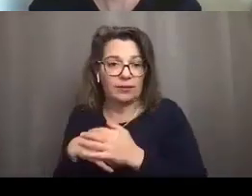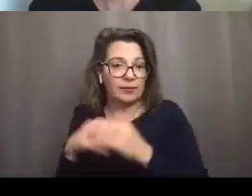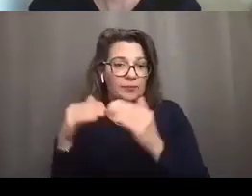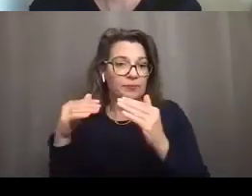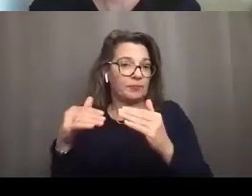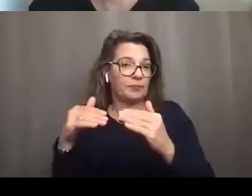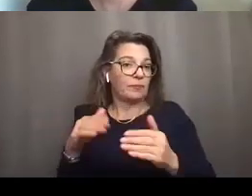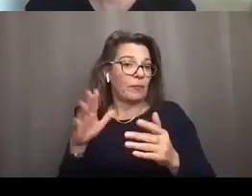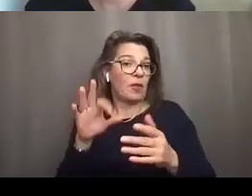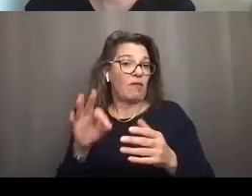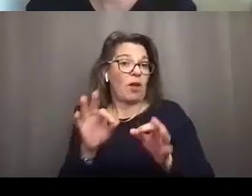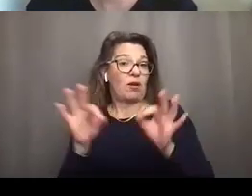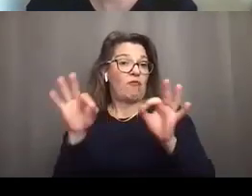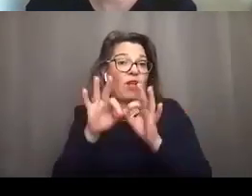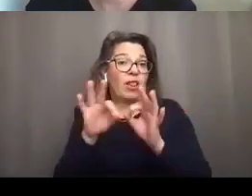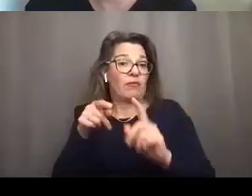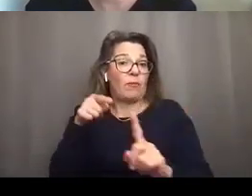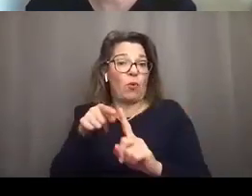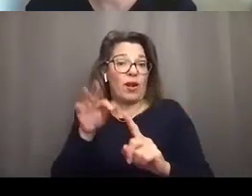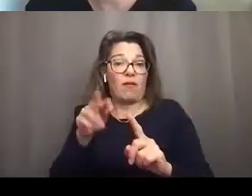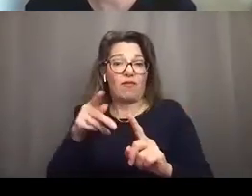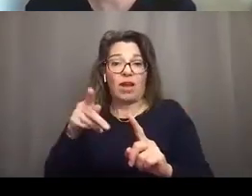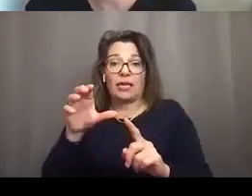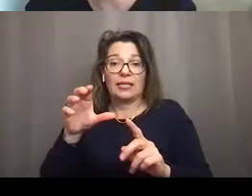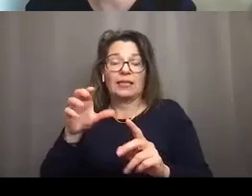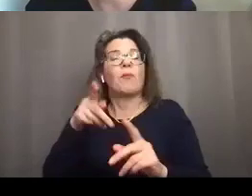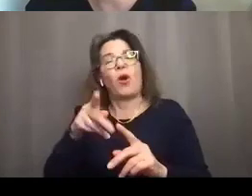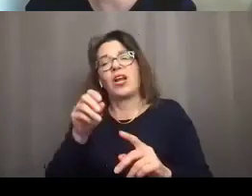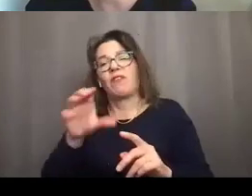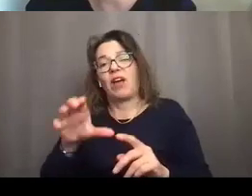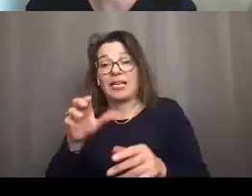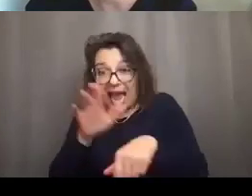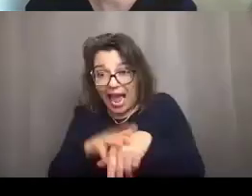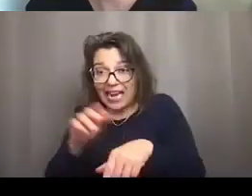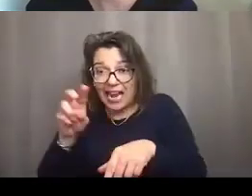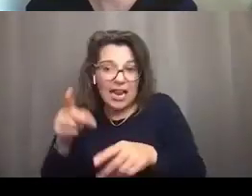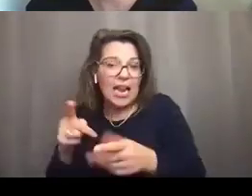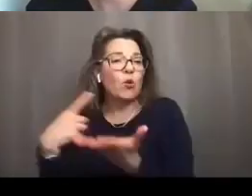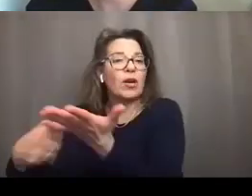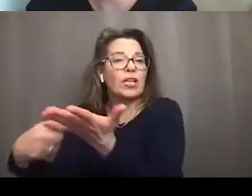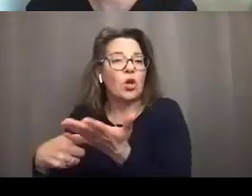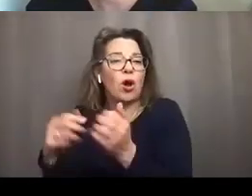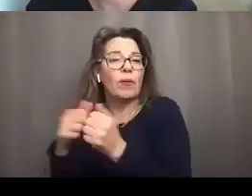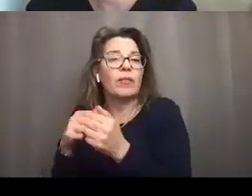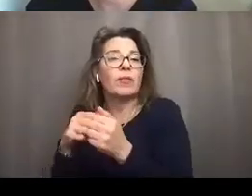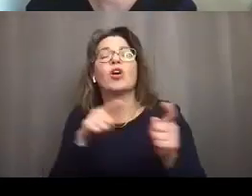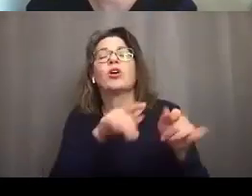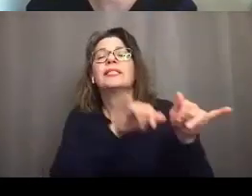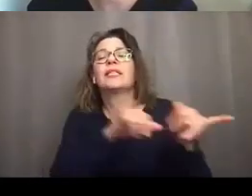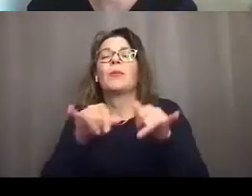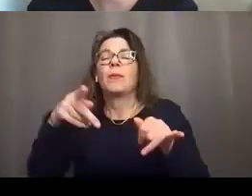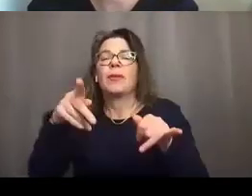To find a relevant point of contact at the NIH to discuss your research ideas, take a look at the similar POs view in Matchmaker.